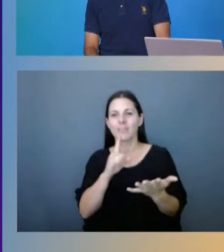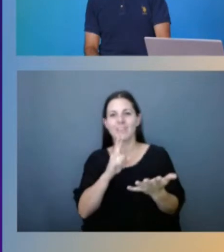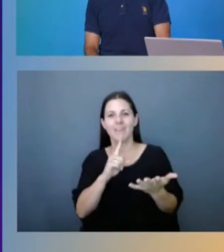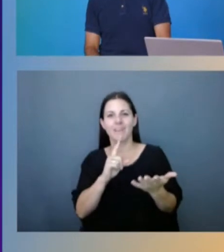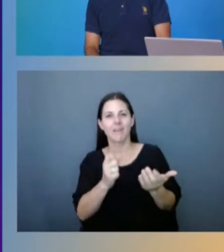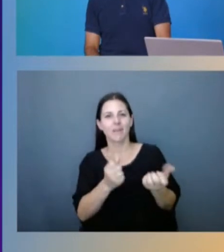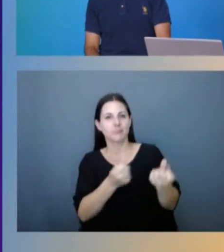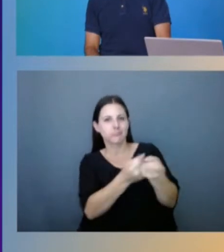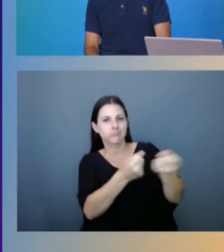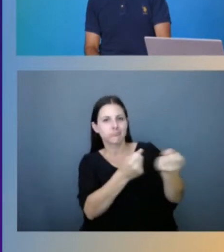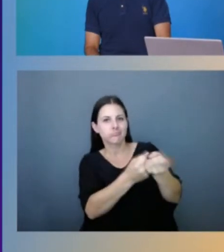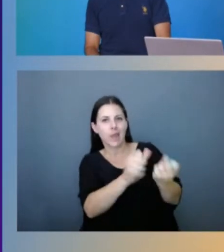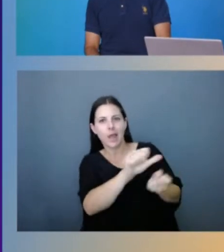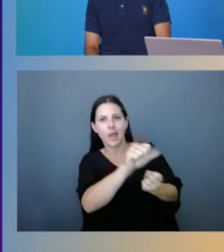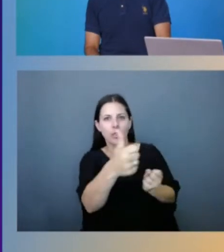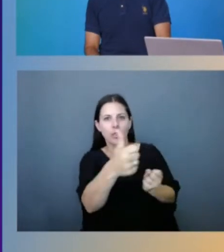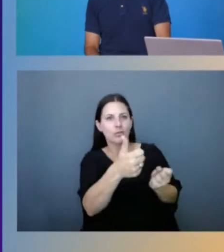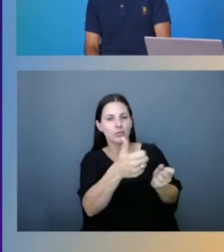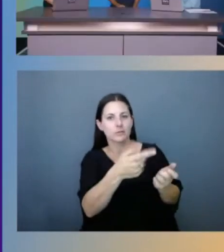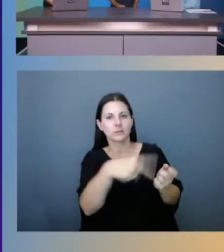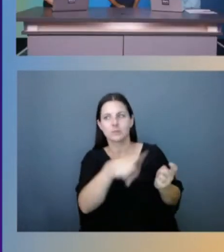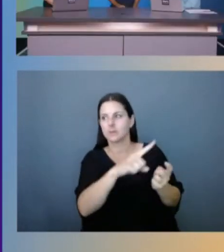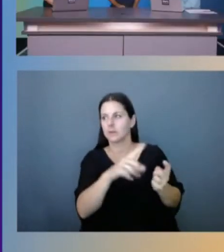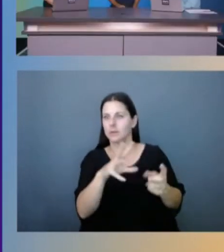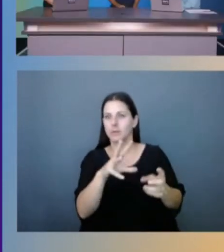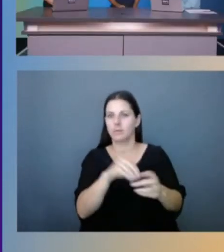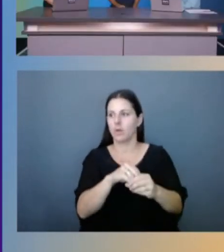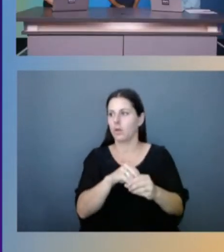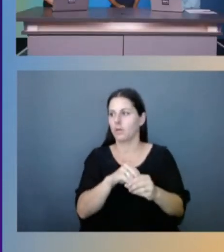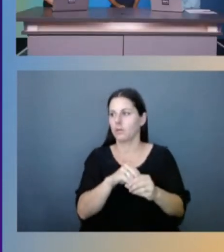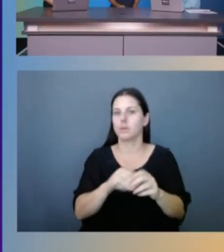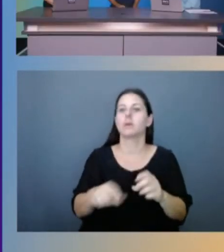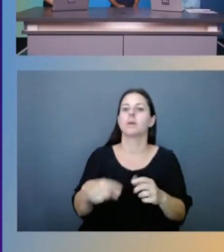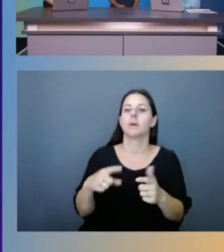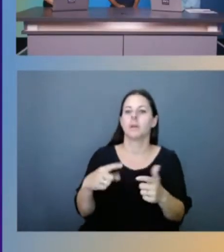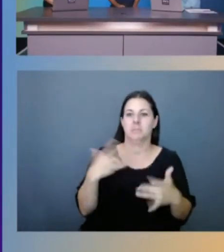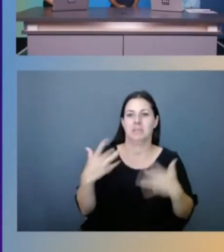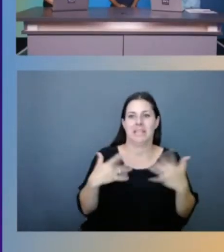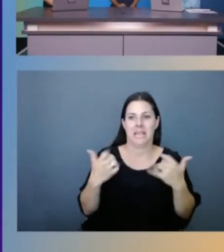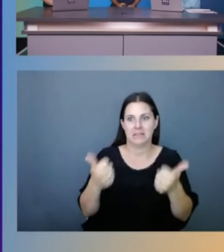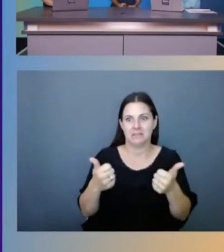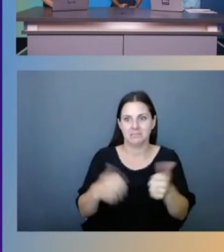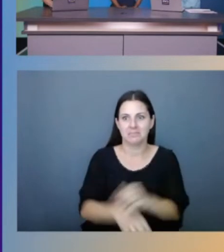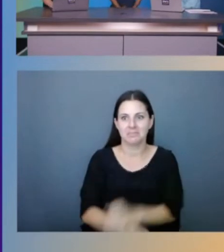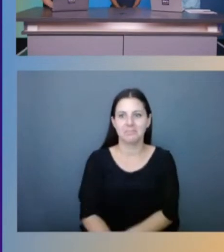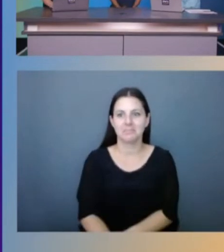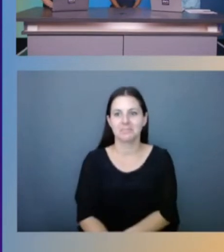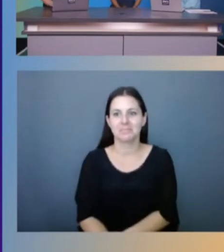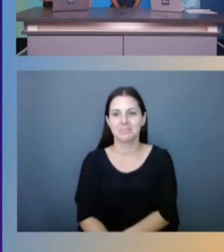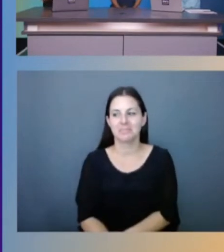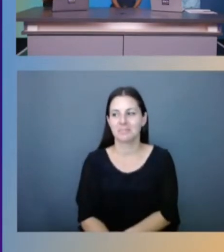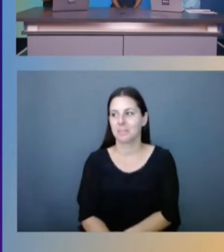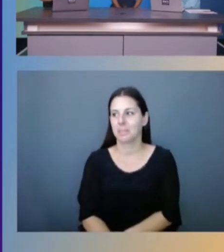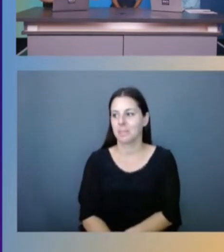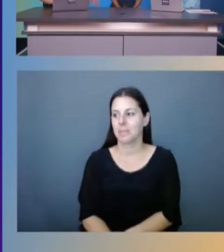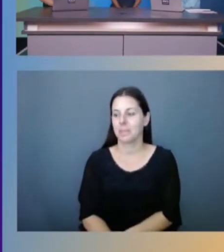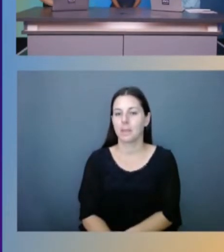in this effort as well here. I think it's pretty exciting. Yeah. Definitely. So, today's Silicon Innovation Day,